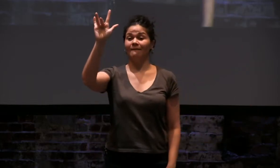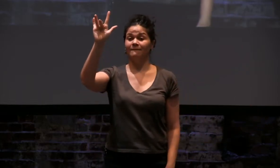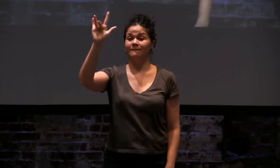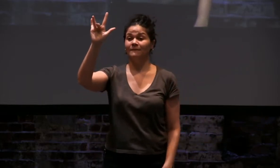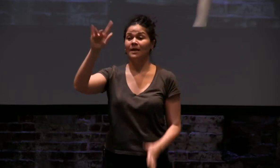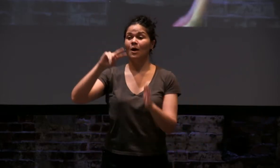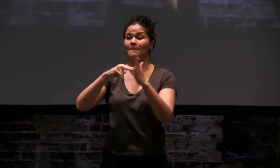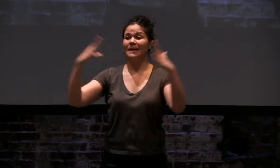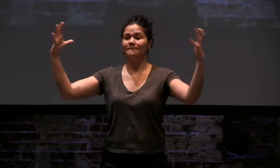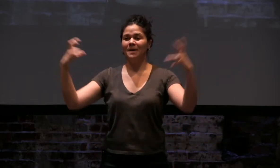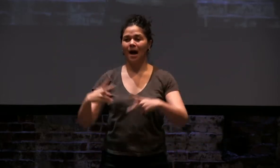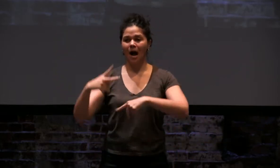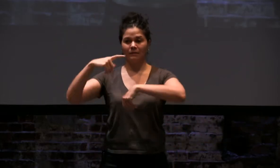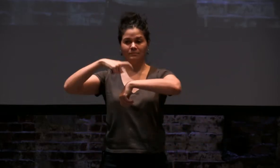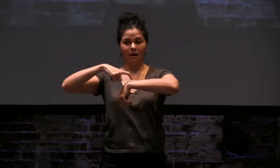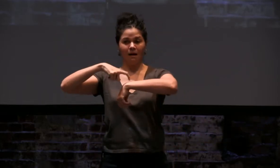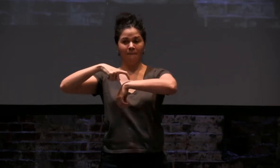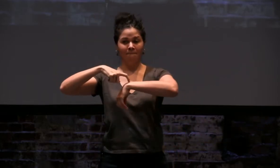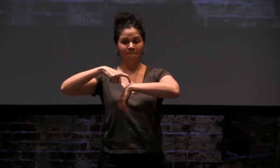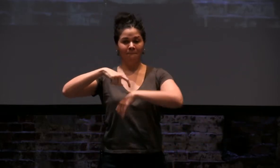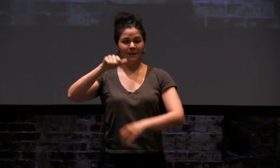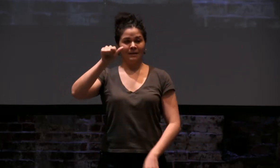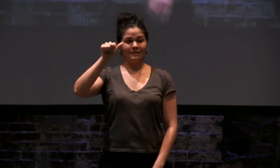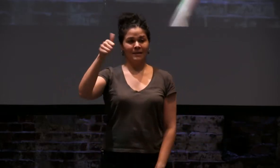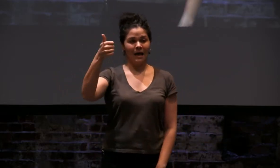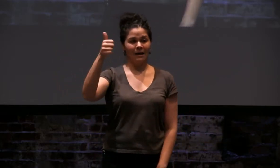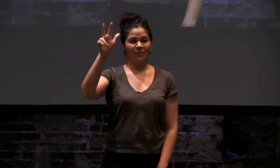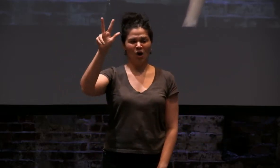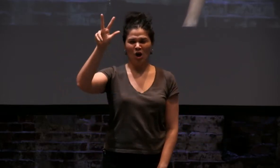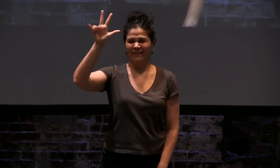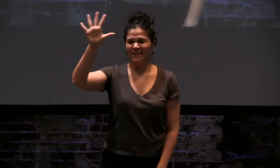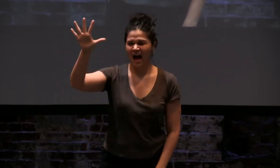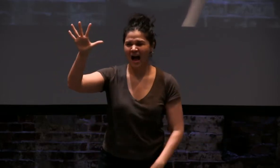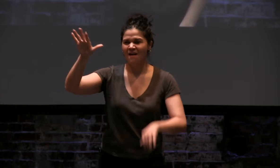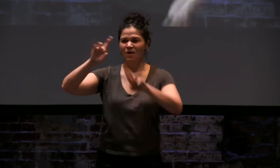That means come back at 10:35,